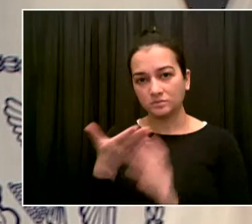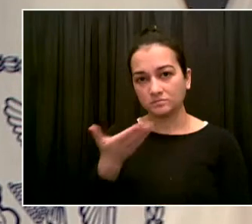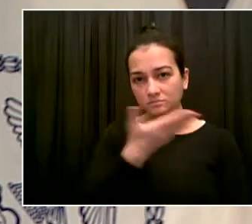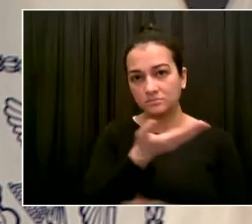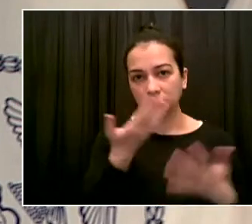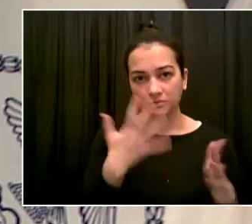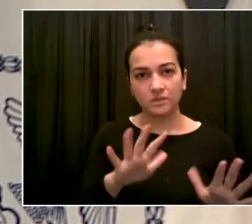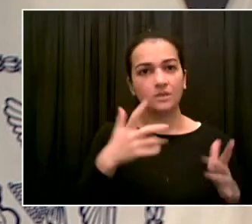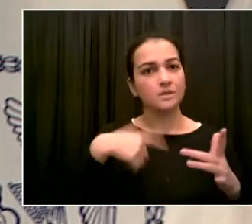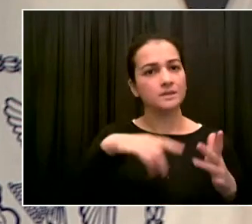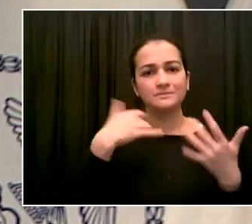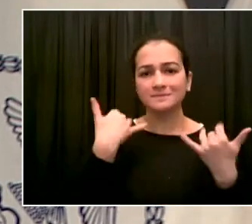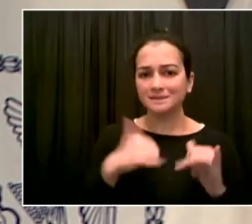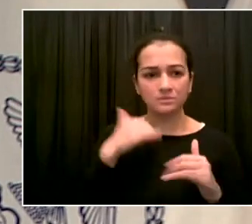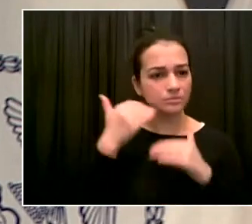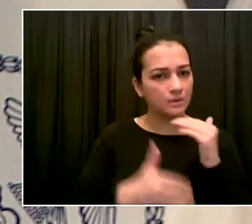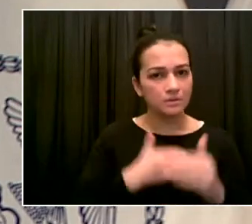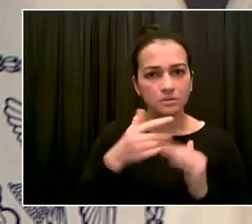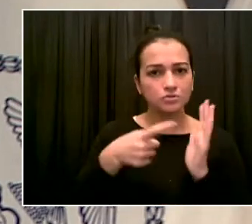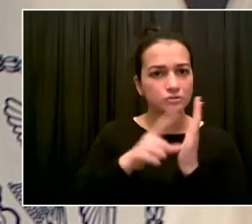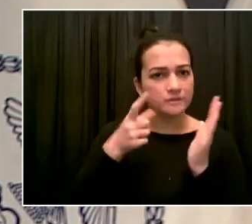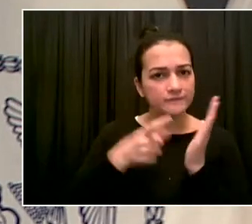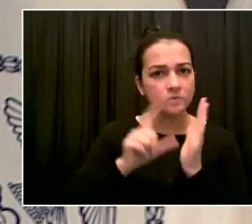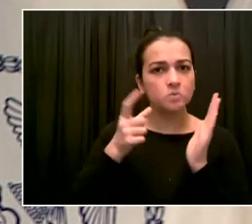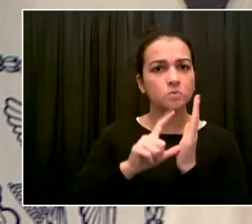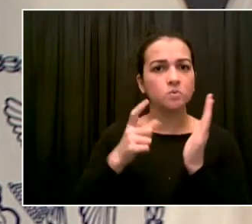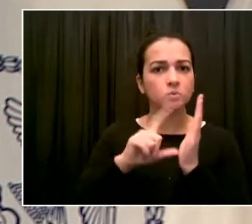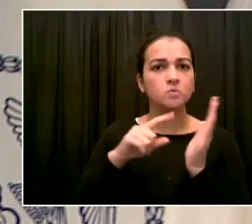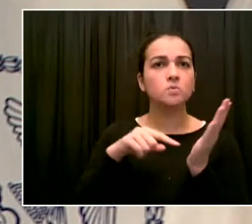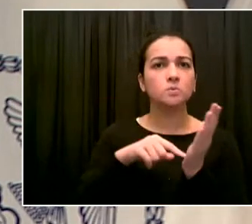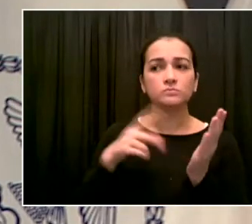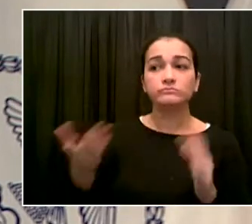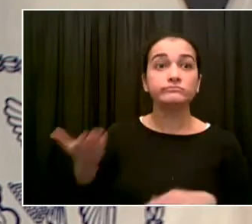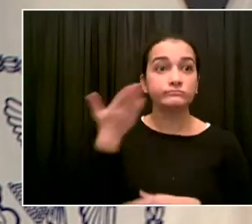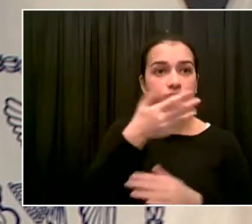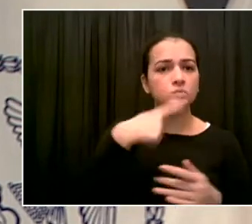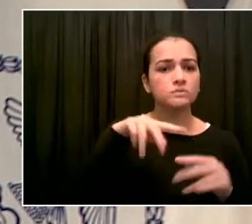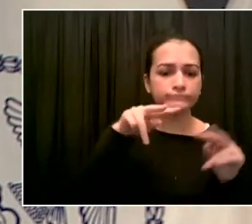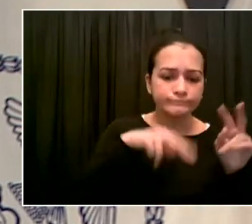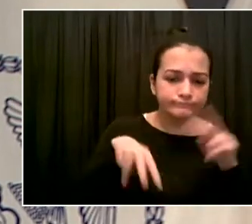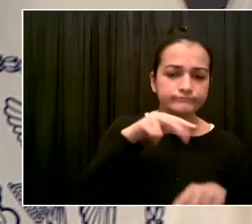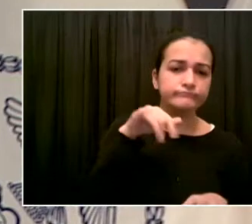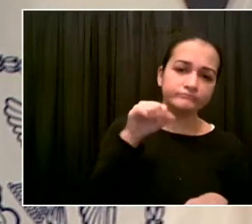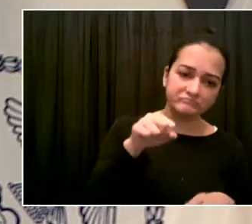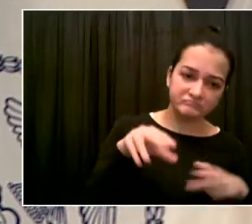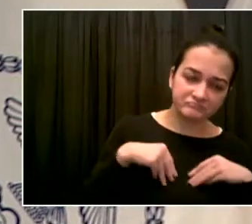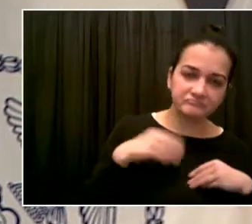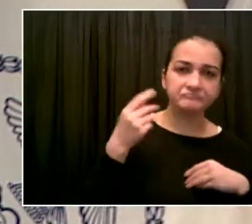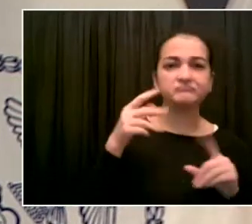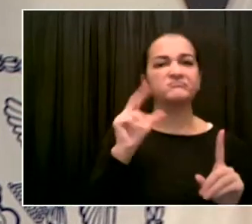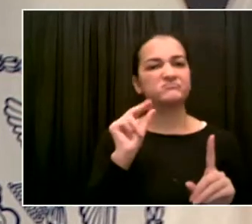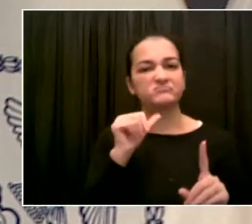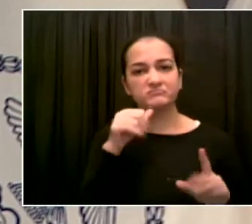PROCESS AS IT MESOV FORWA,RD IT WAS THE ORIGINAL DECISION THAN AN APPEAL IF THEY WANT TO USE IT.